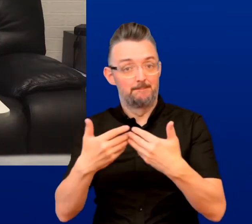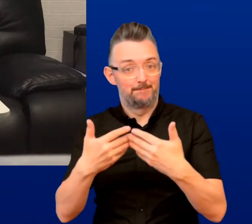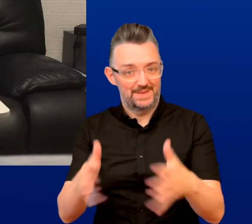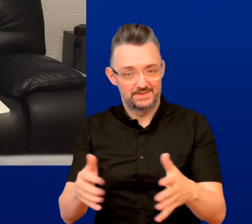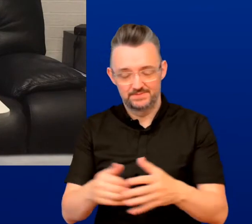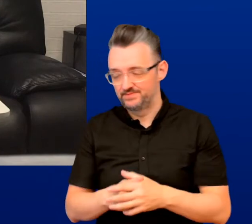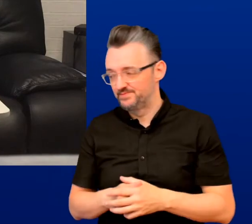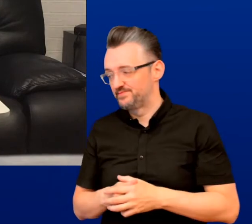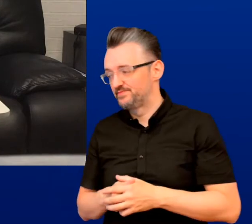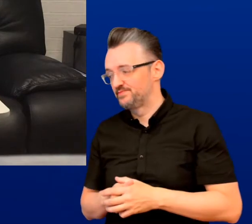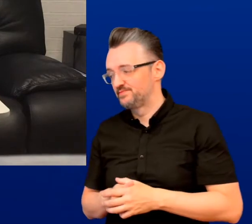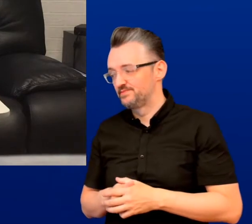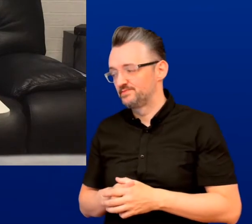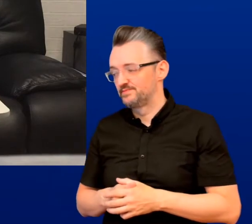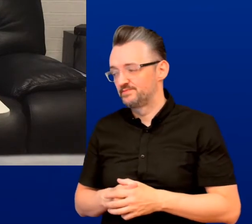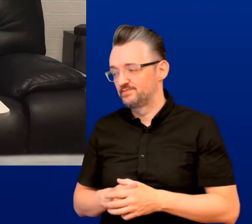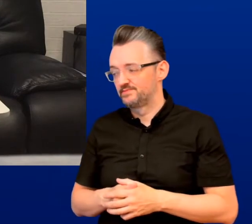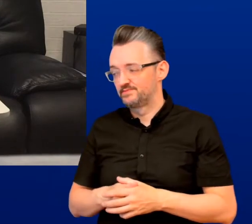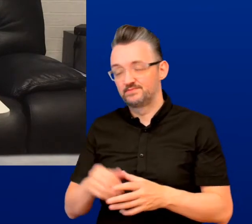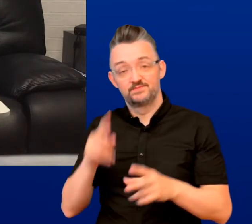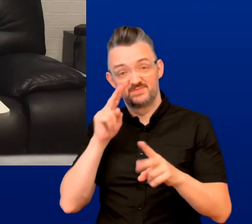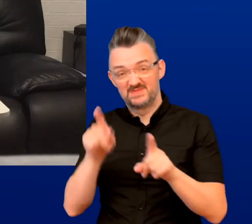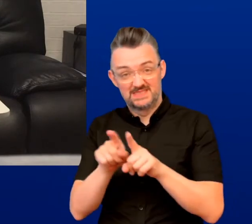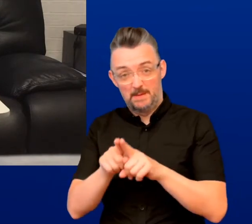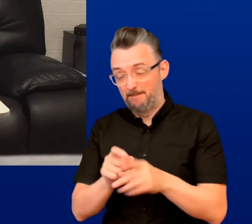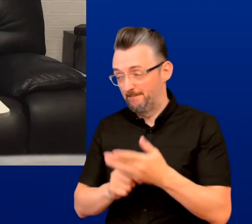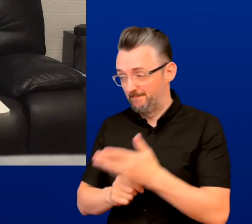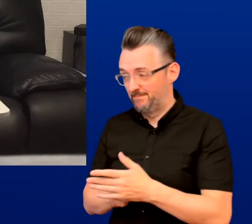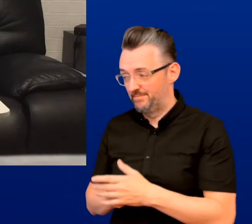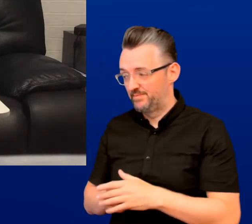quite firmly around the bowl and then smooth the bowl